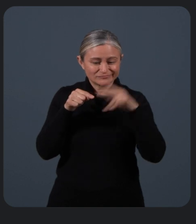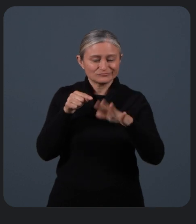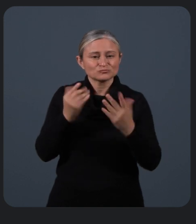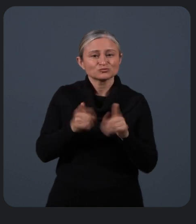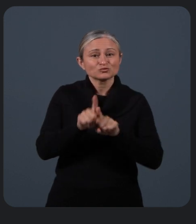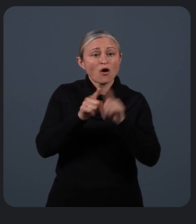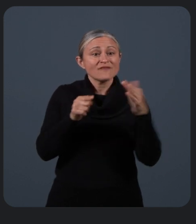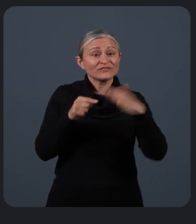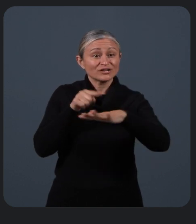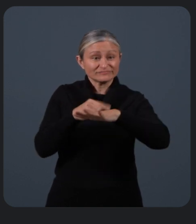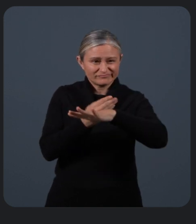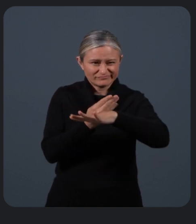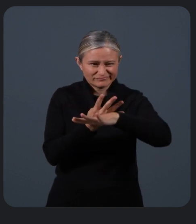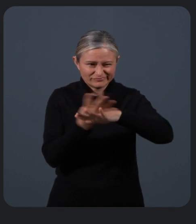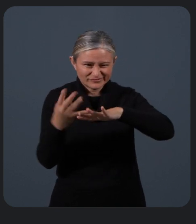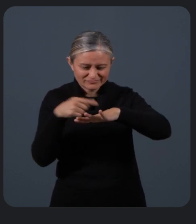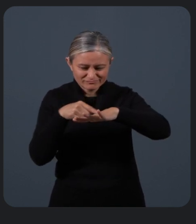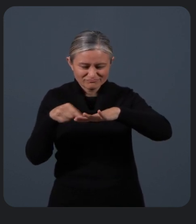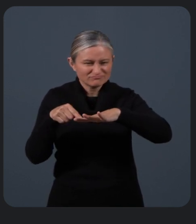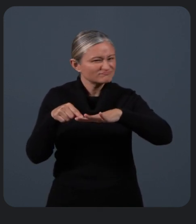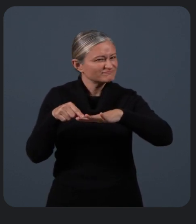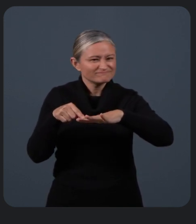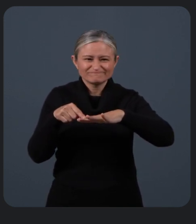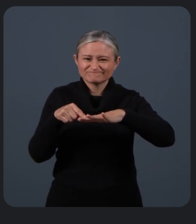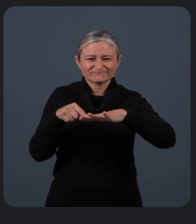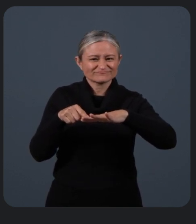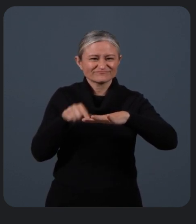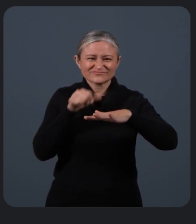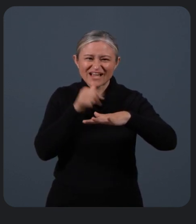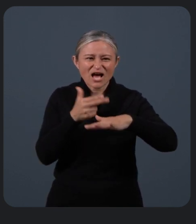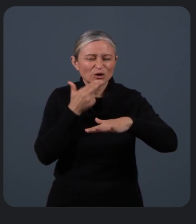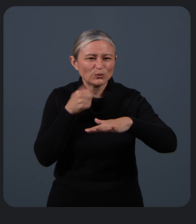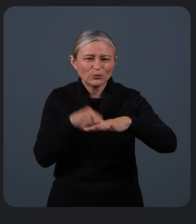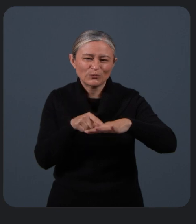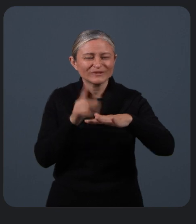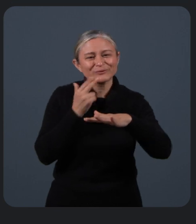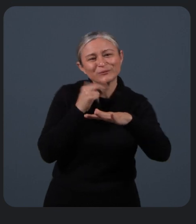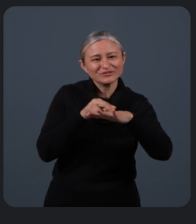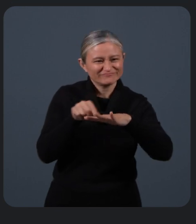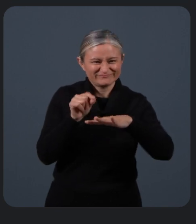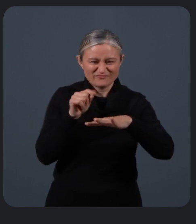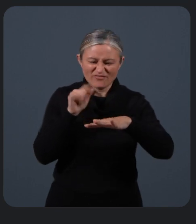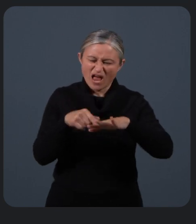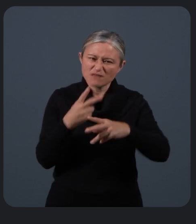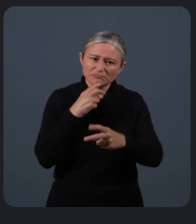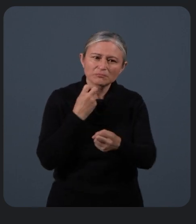It's not one of those cute little cuddly starfish. They're covered with poisoned spines